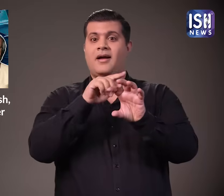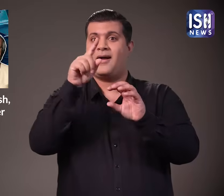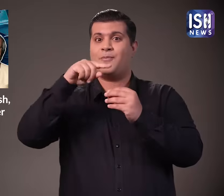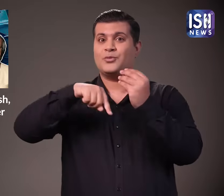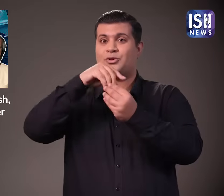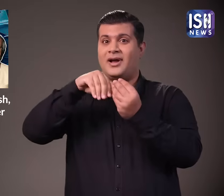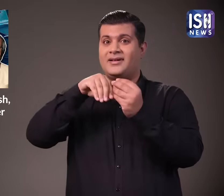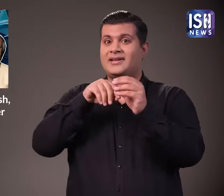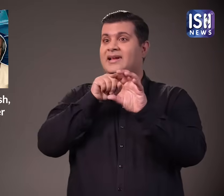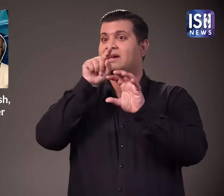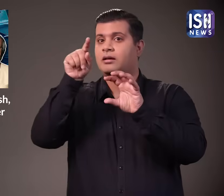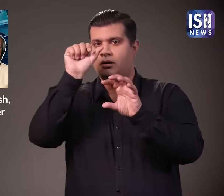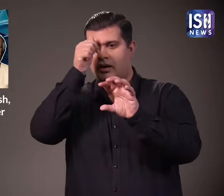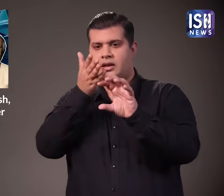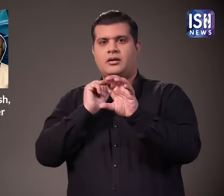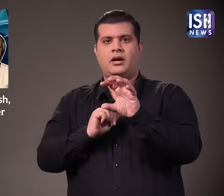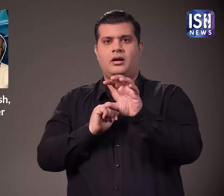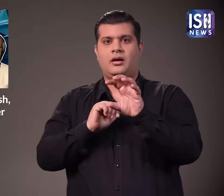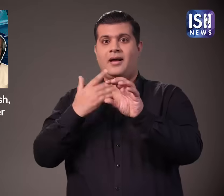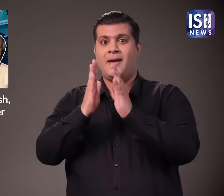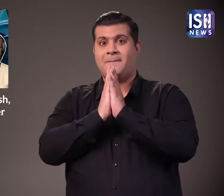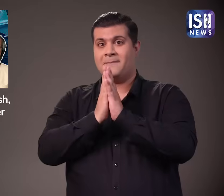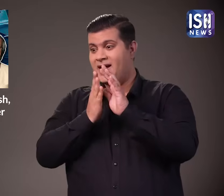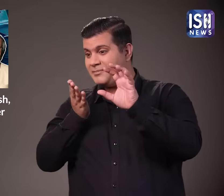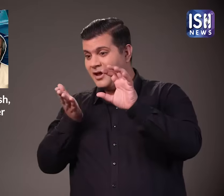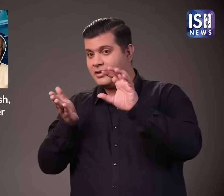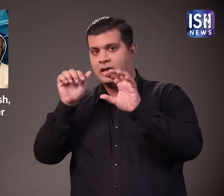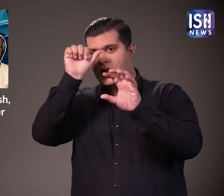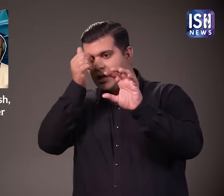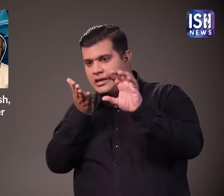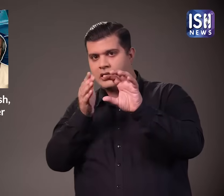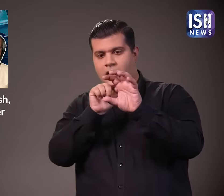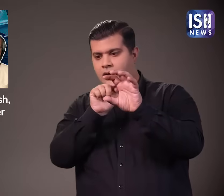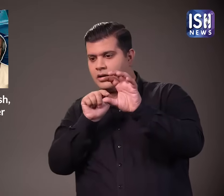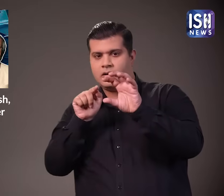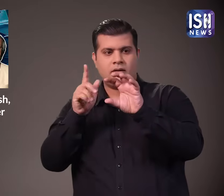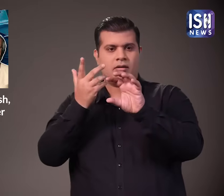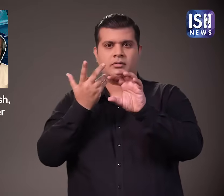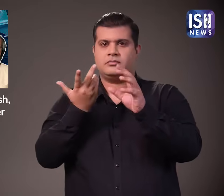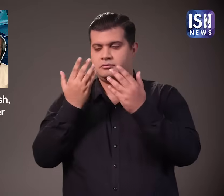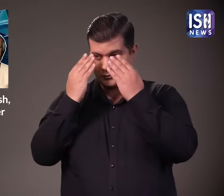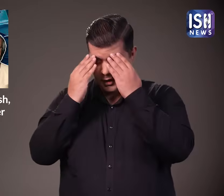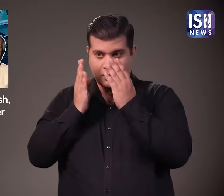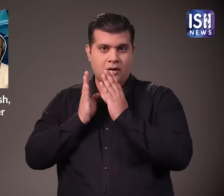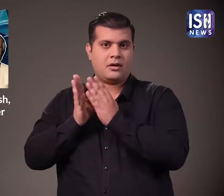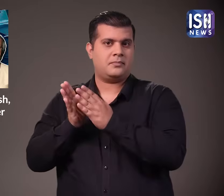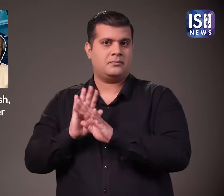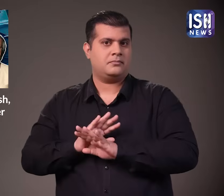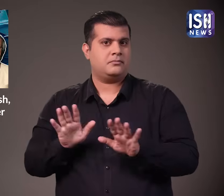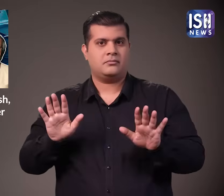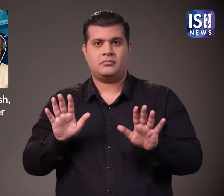If it wants to send to Bhutan or Myanmar, it had to cross India. So, now Bangladesh is stuck.